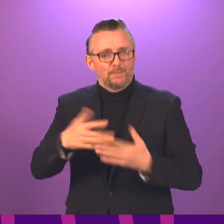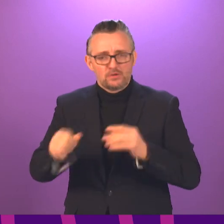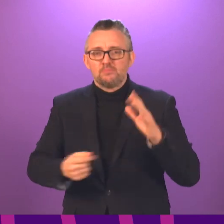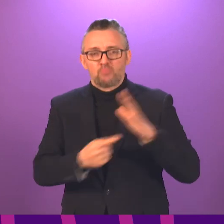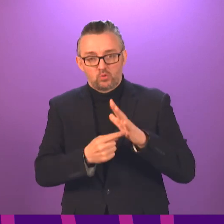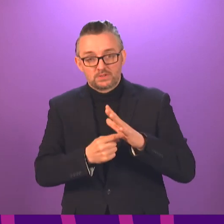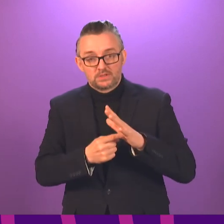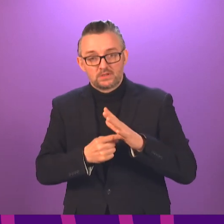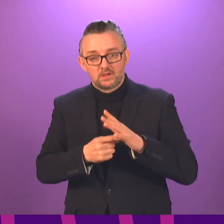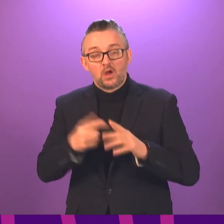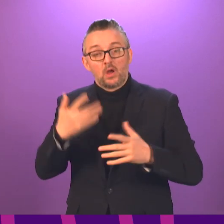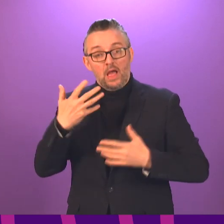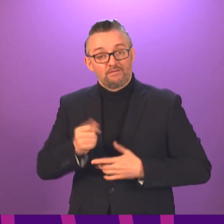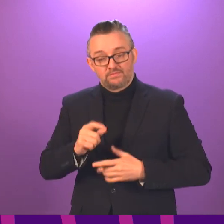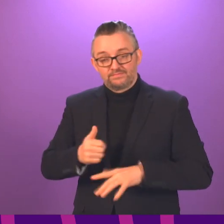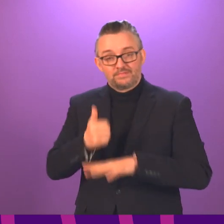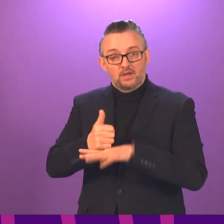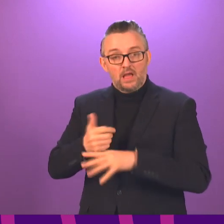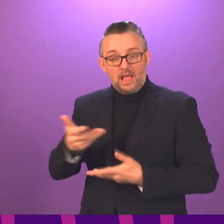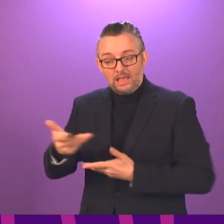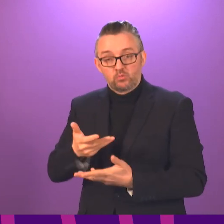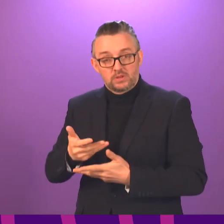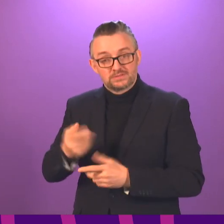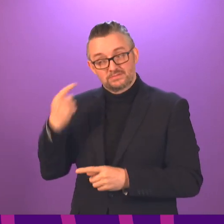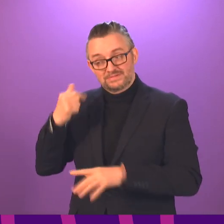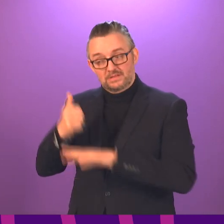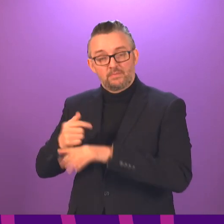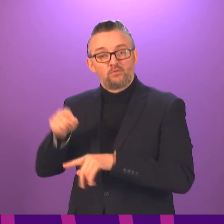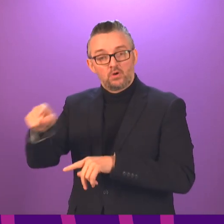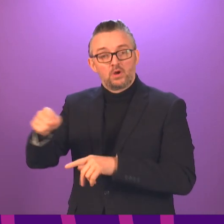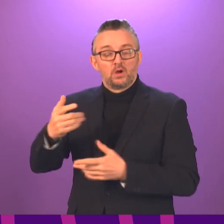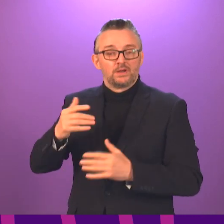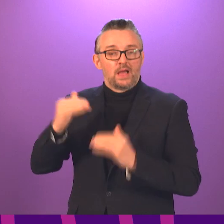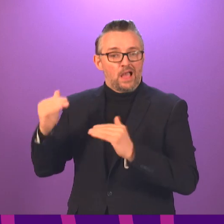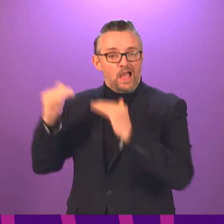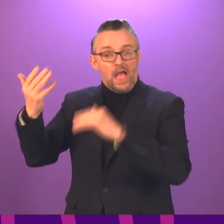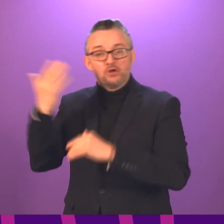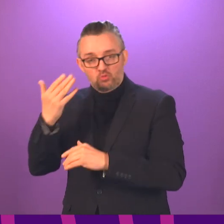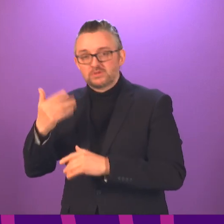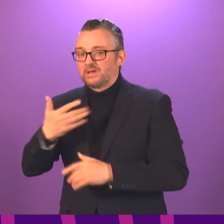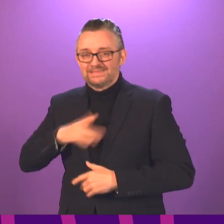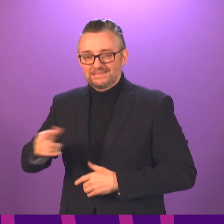being available for all secondary schools. That work needs to pick up and intensify as